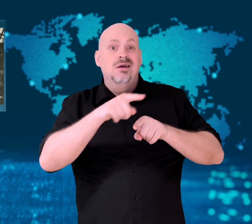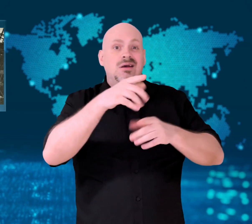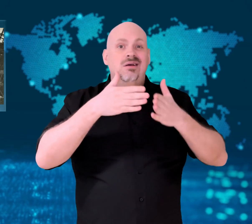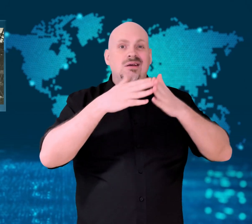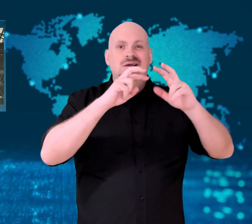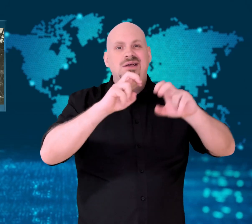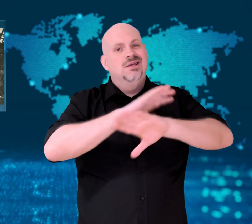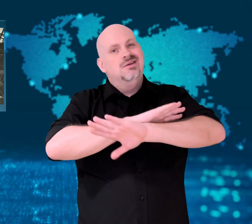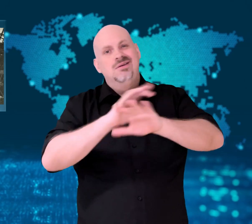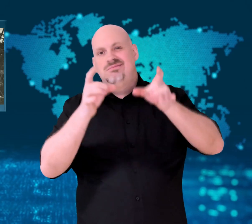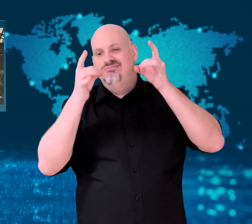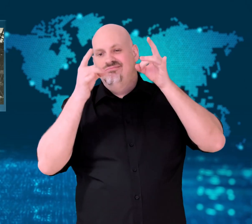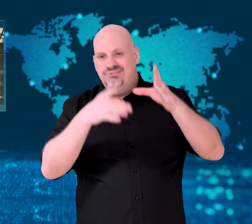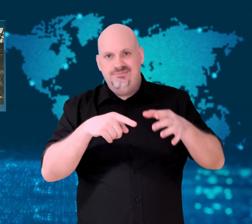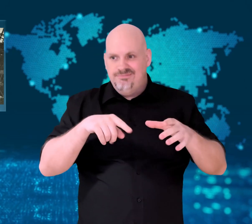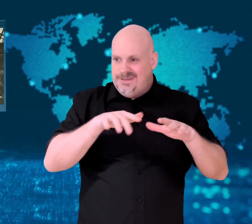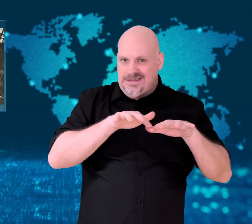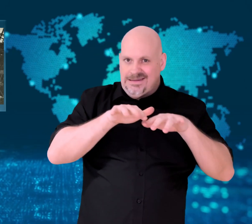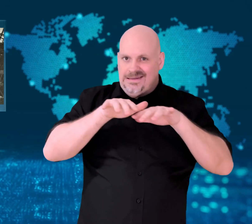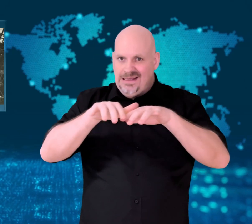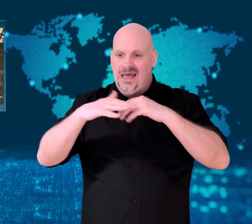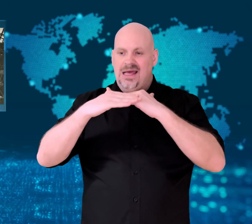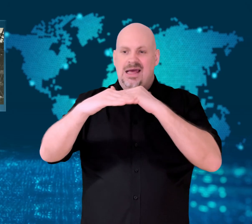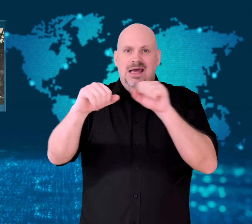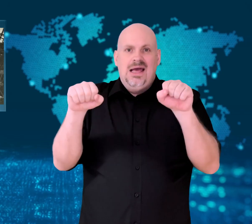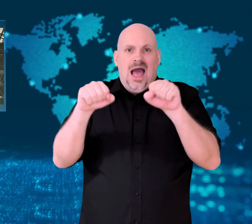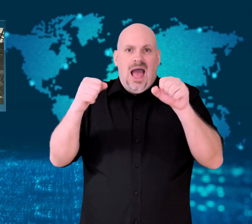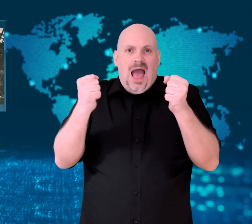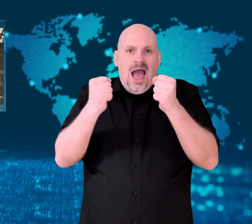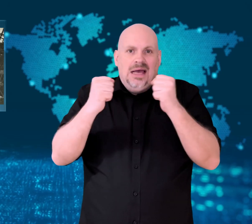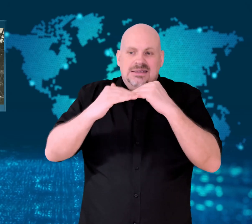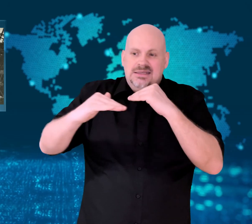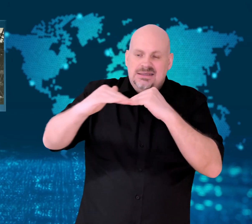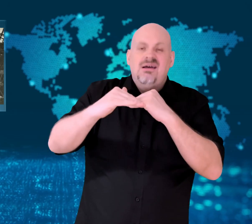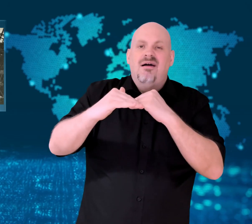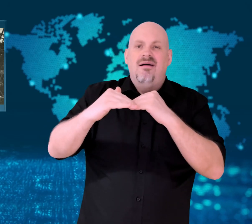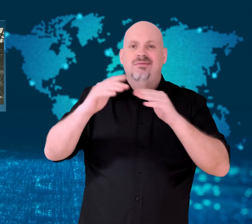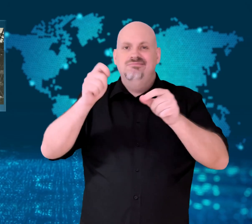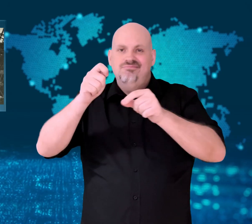and gave up their original trek.